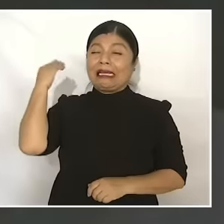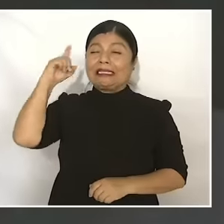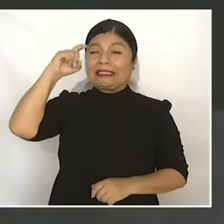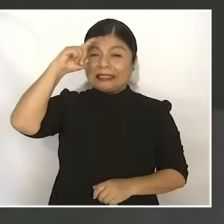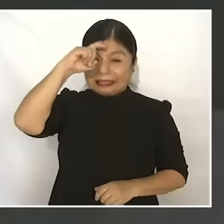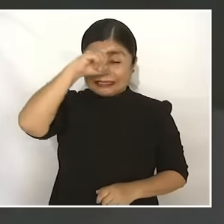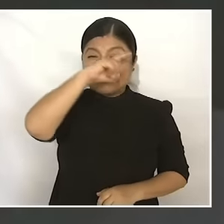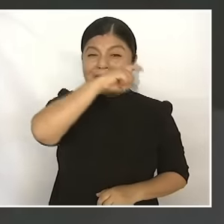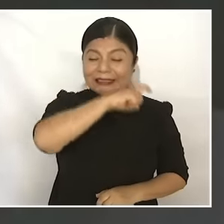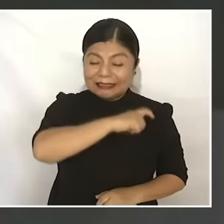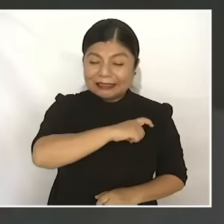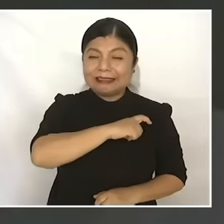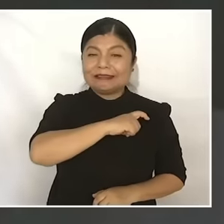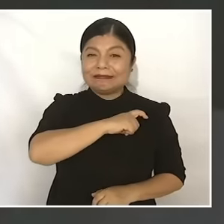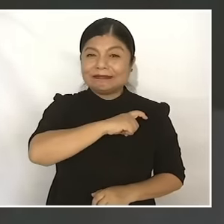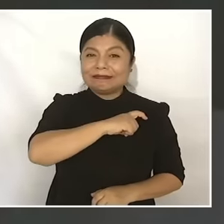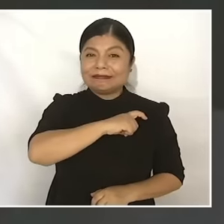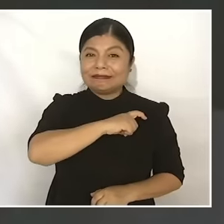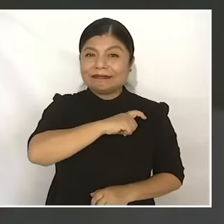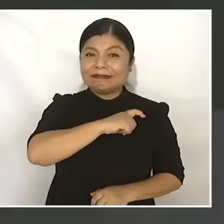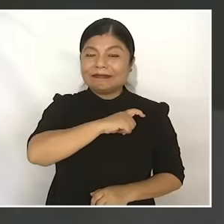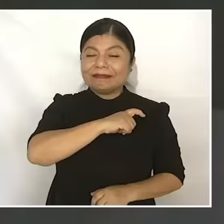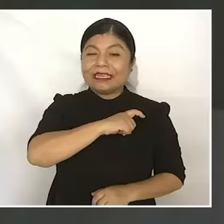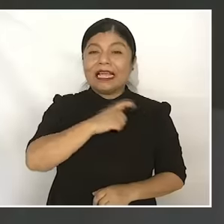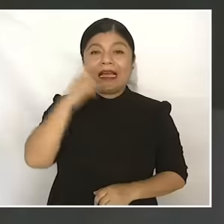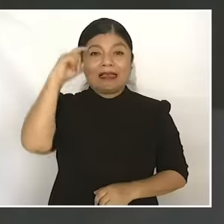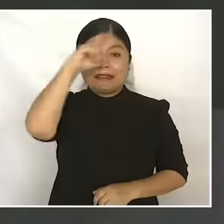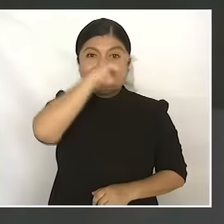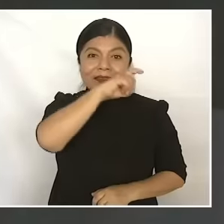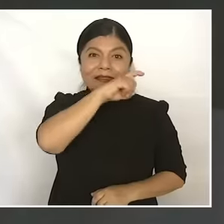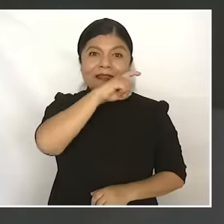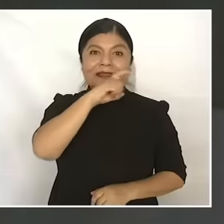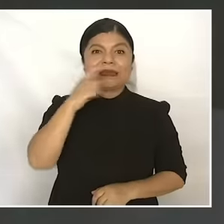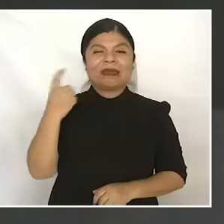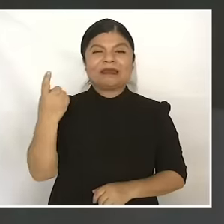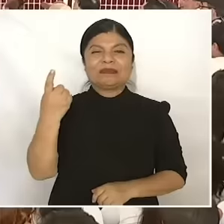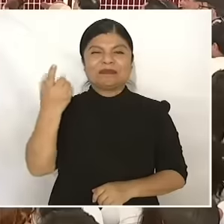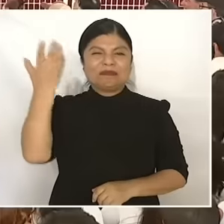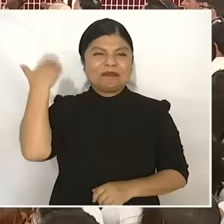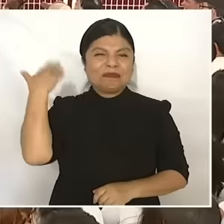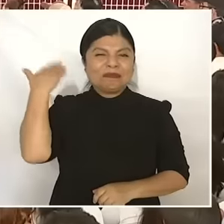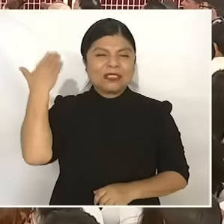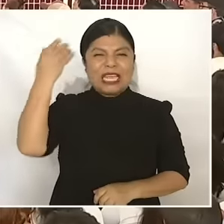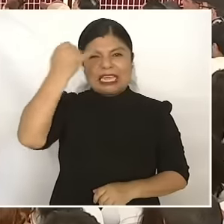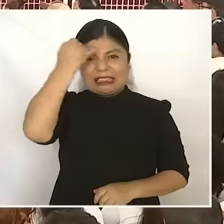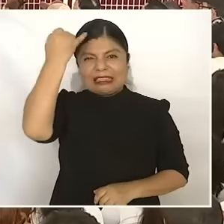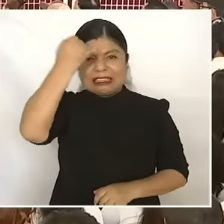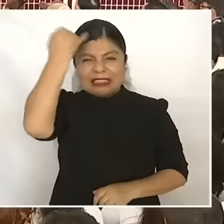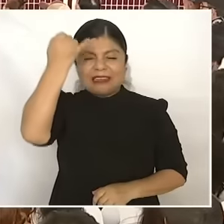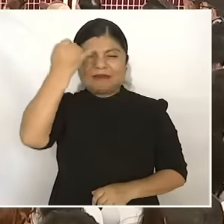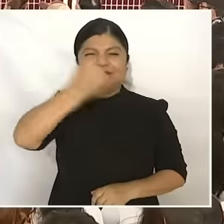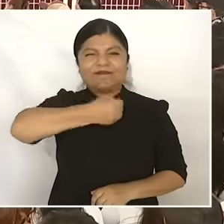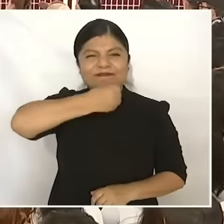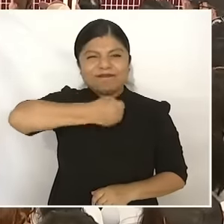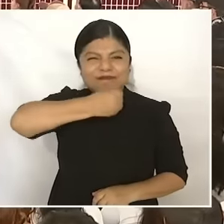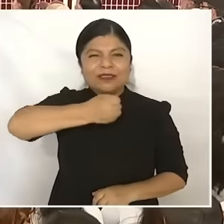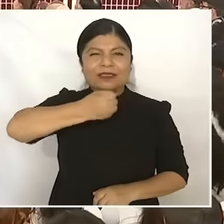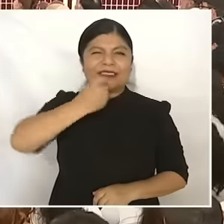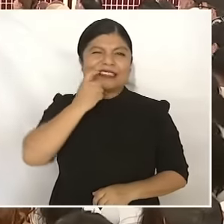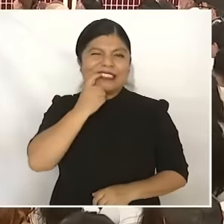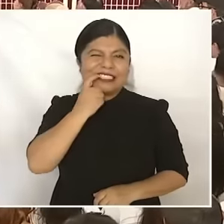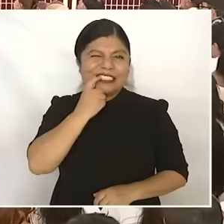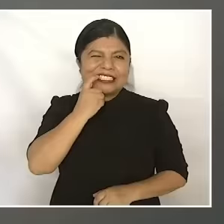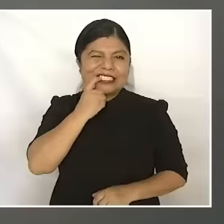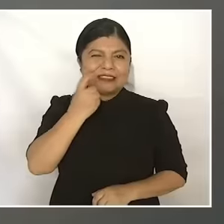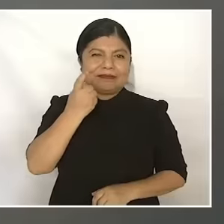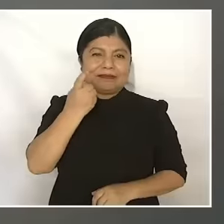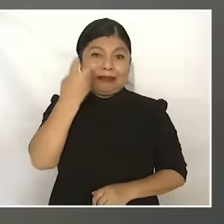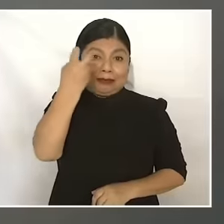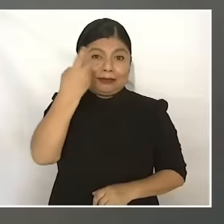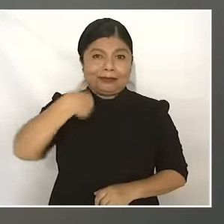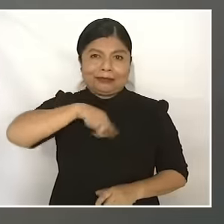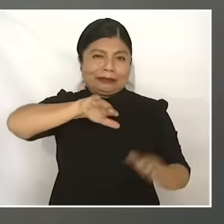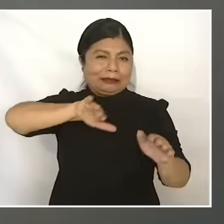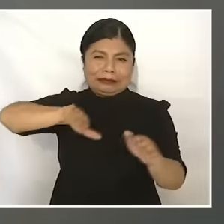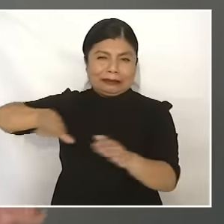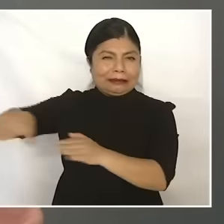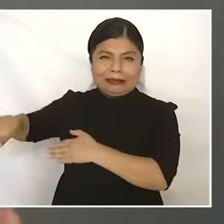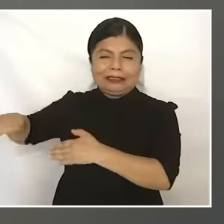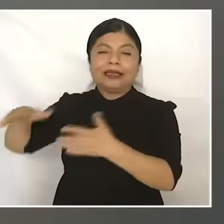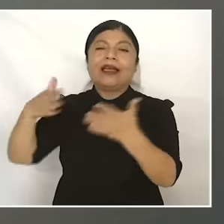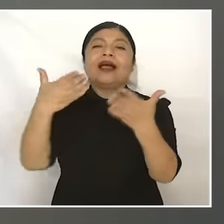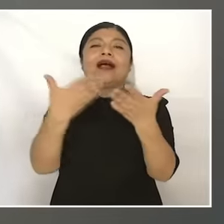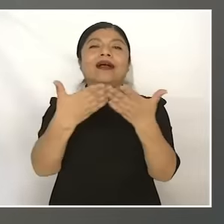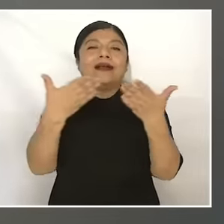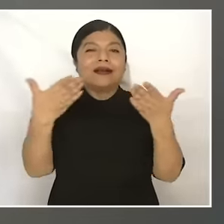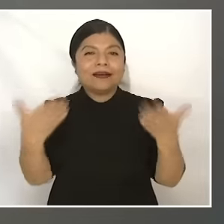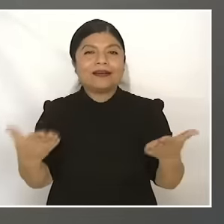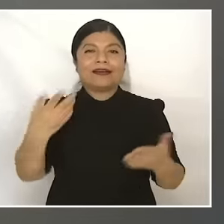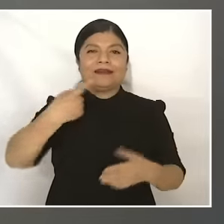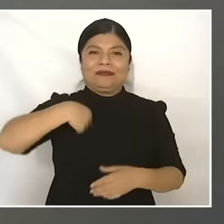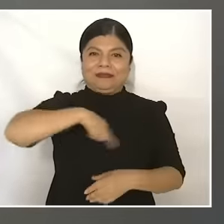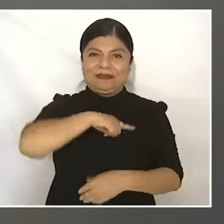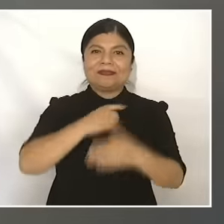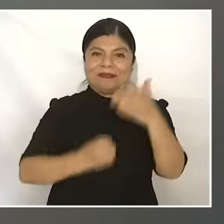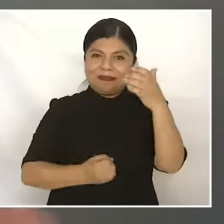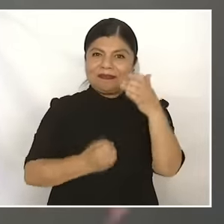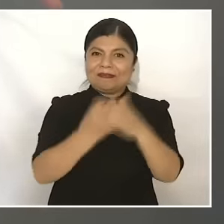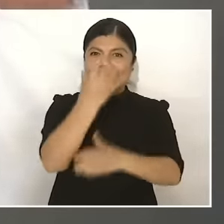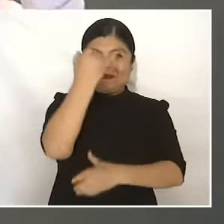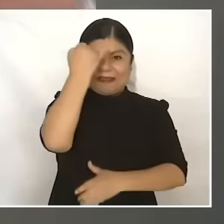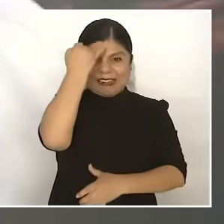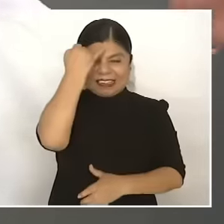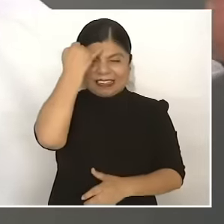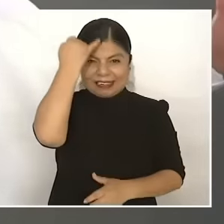rheumatic crafty took work and it has already gotten up but eh Who supported us, the people supported us, of